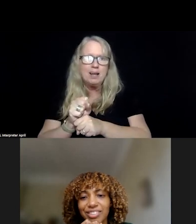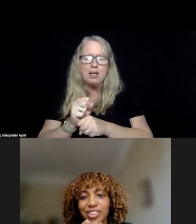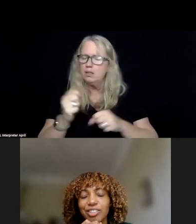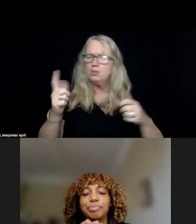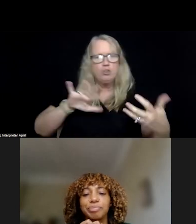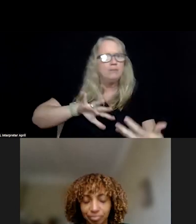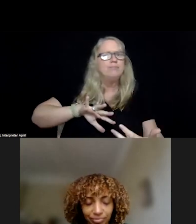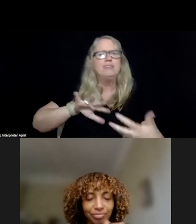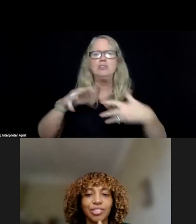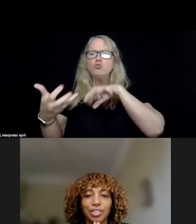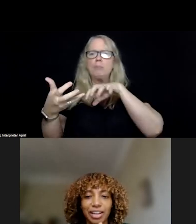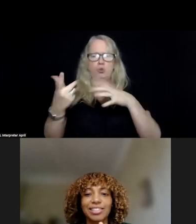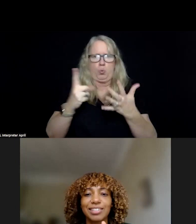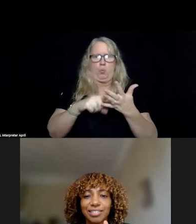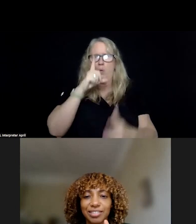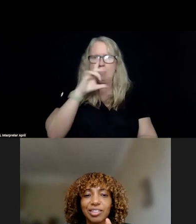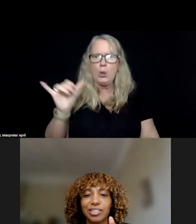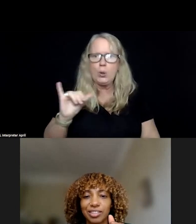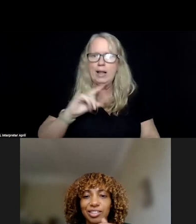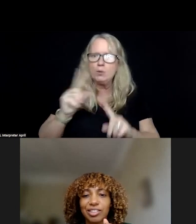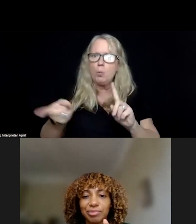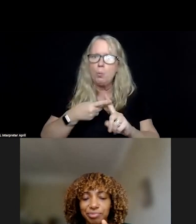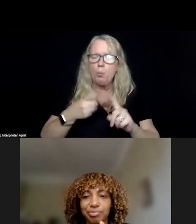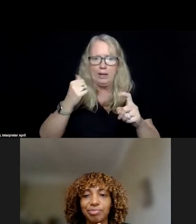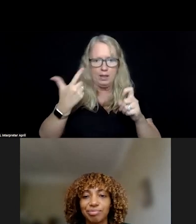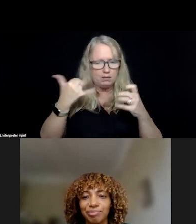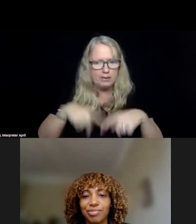WHAT DOES THAT DO? WHEN THERE IS THIS KIND OF INTERRUPTIONS, WHAT ARE THE ECHOING